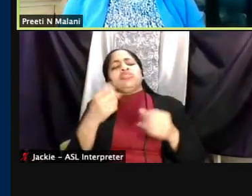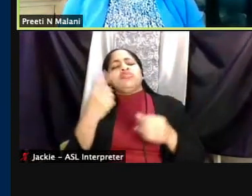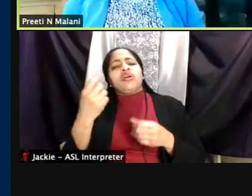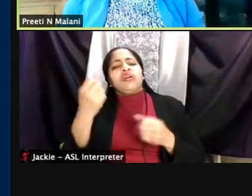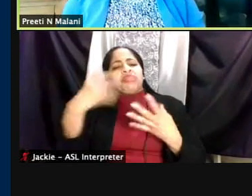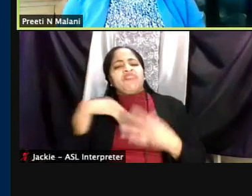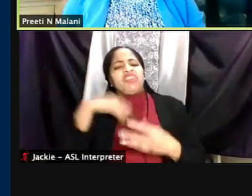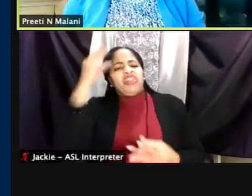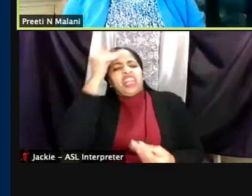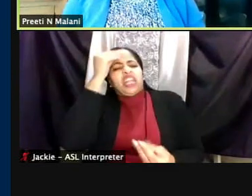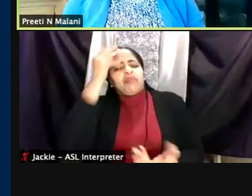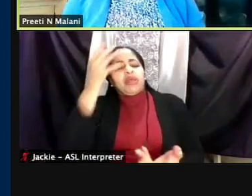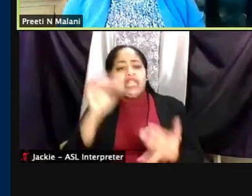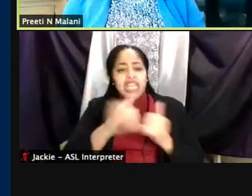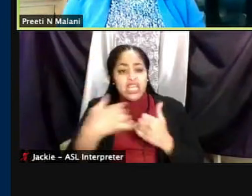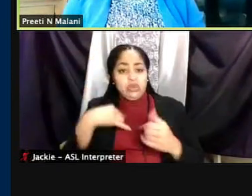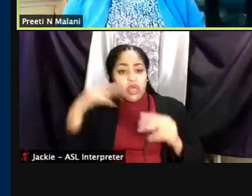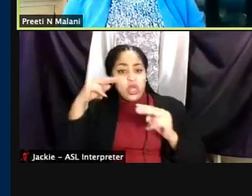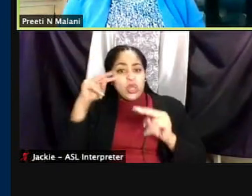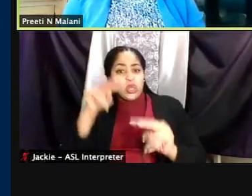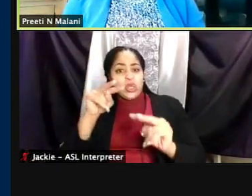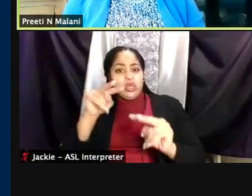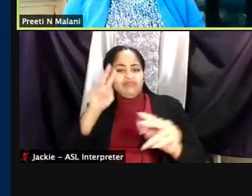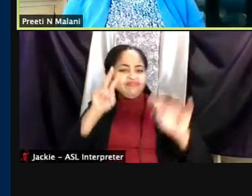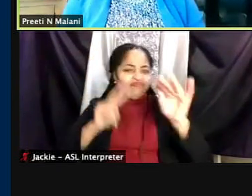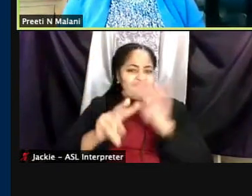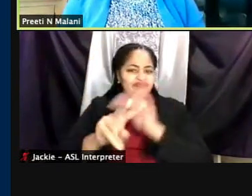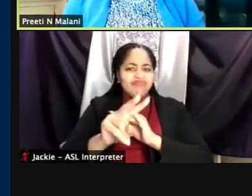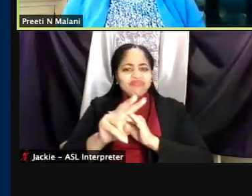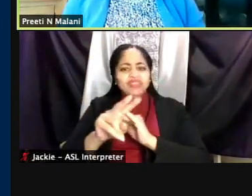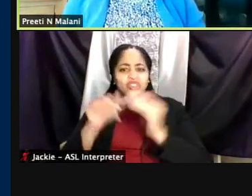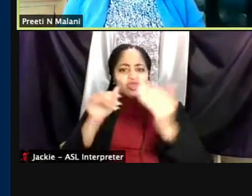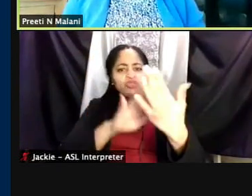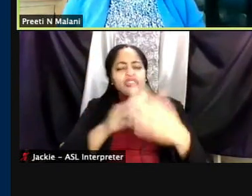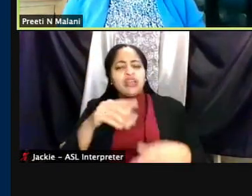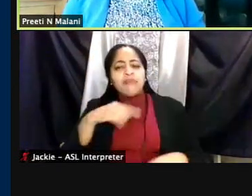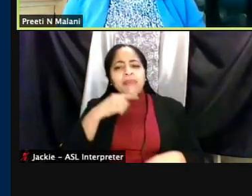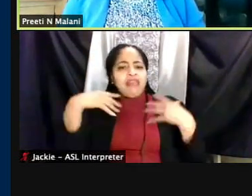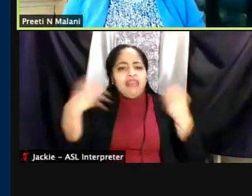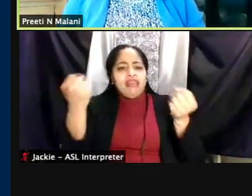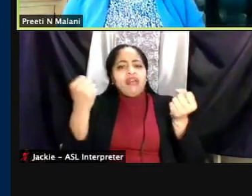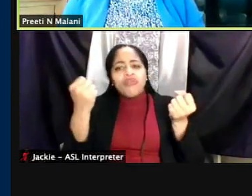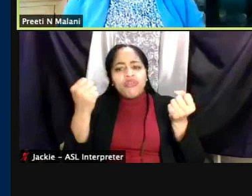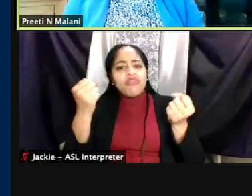is how are we looking ahead to address public health concerns in planning for fall 2021?